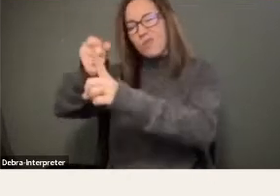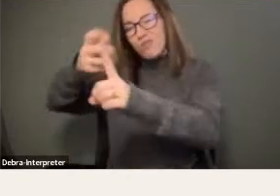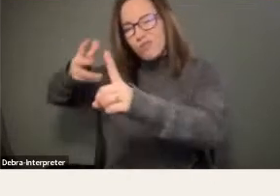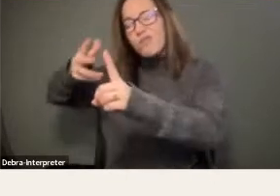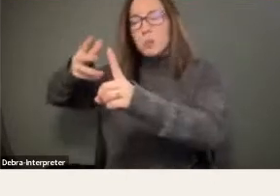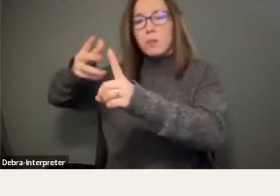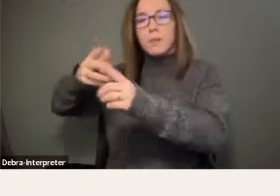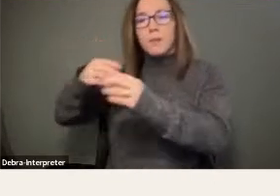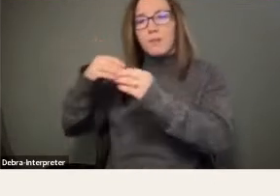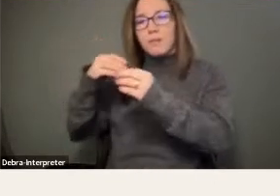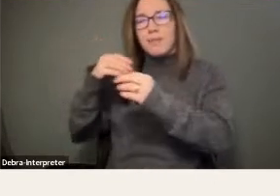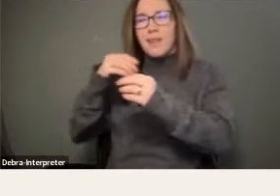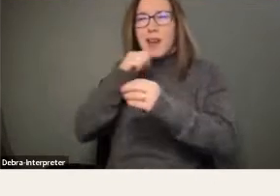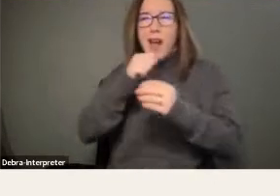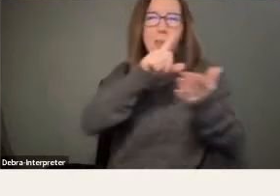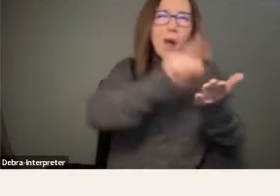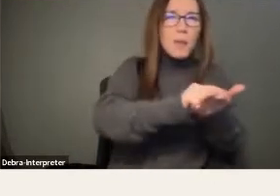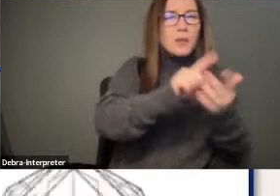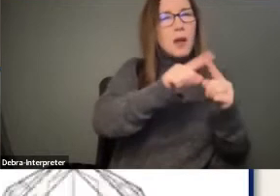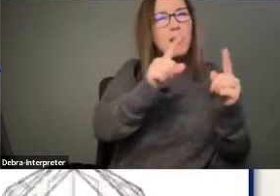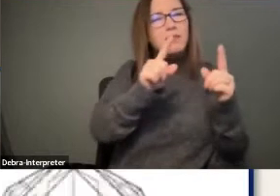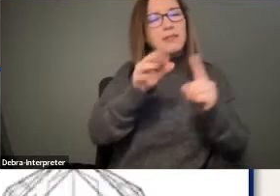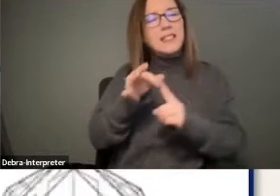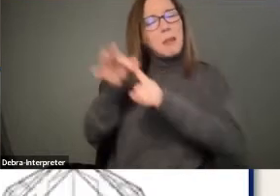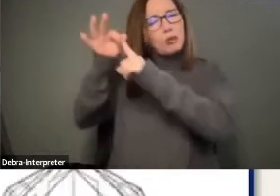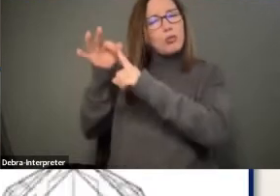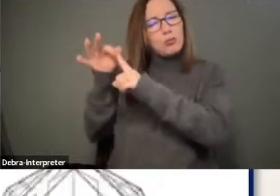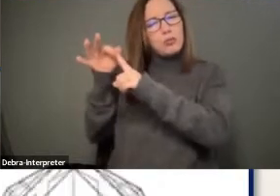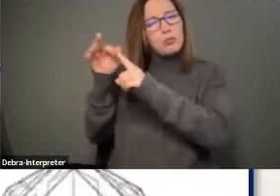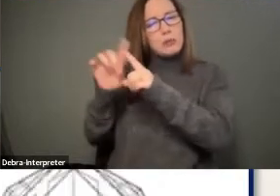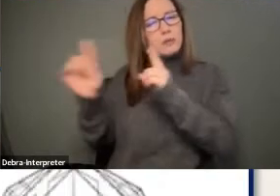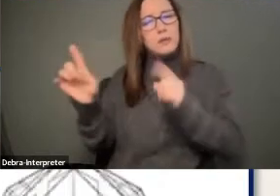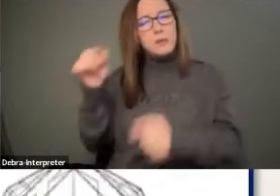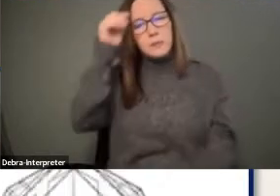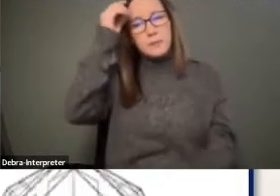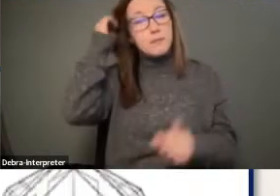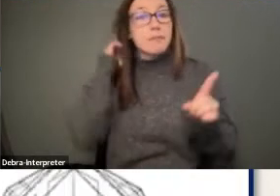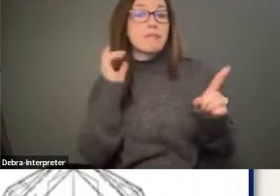those types of materials to supplement research